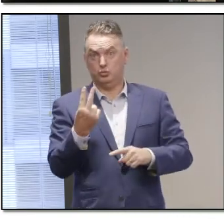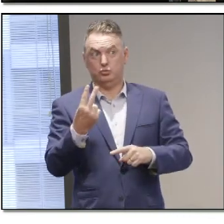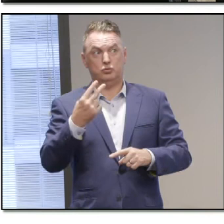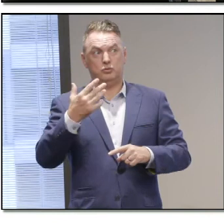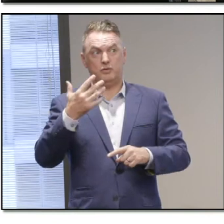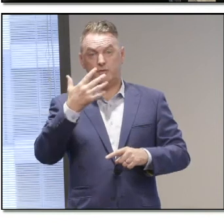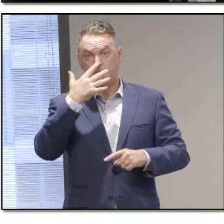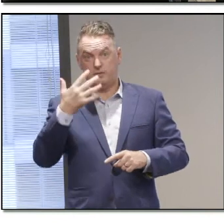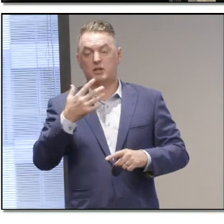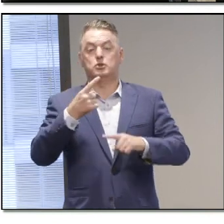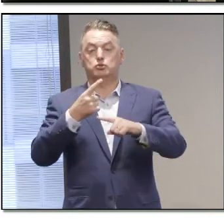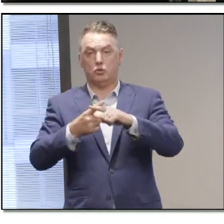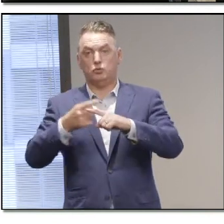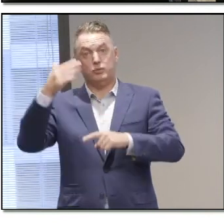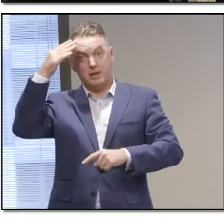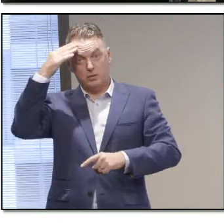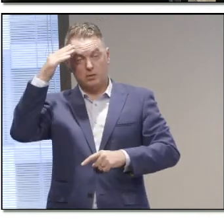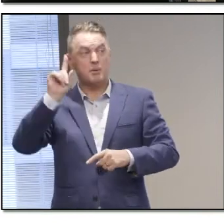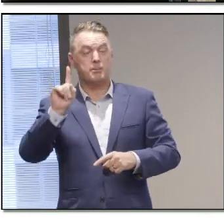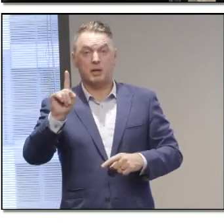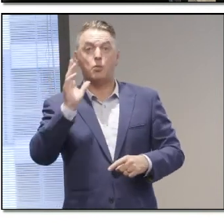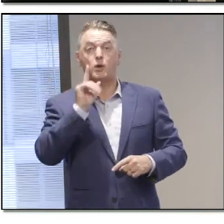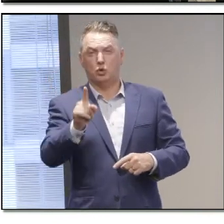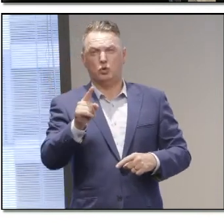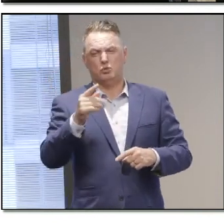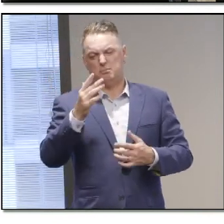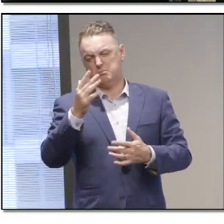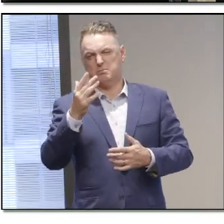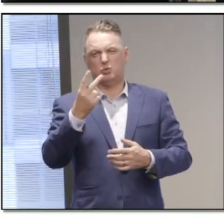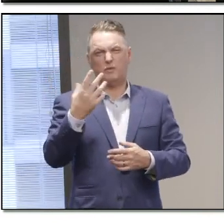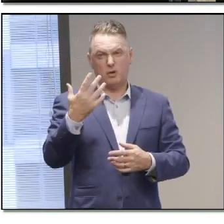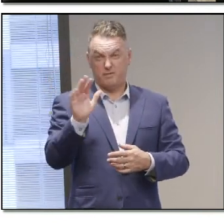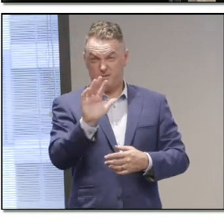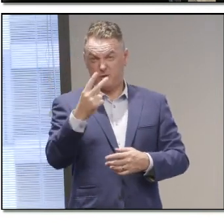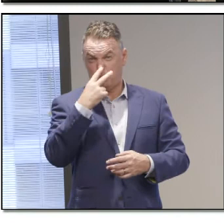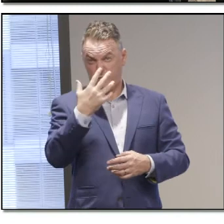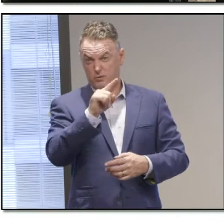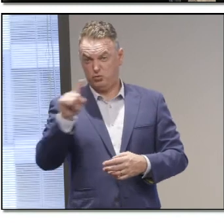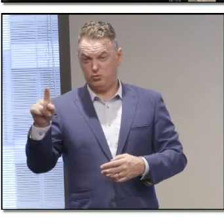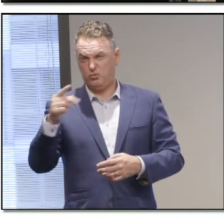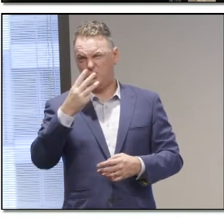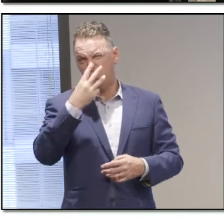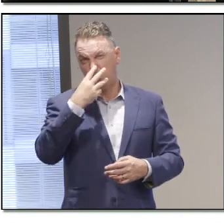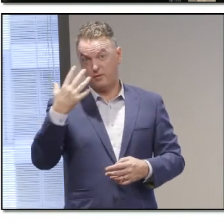but once you've hit your mid-20s to your early 30s you're on the downslope,